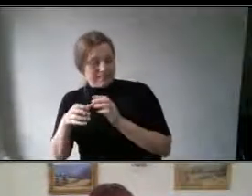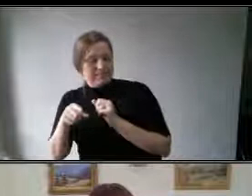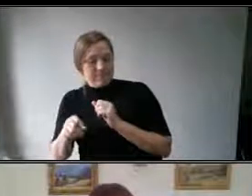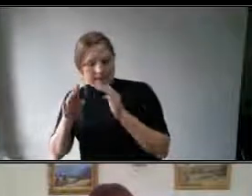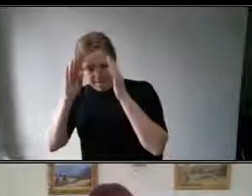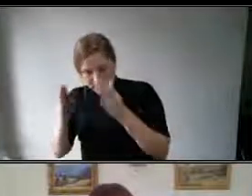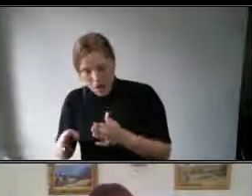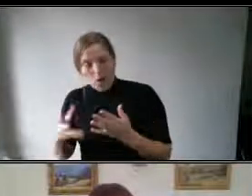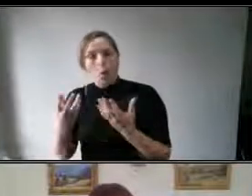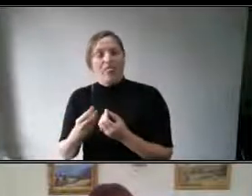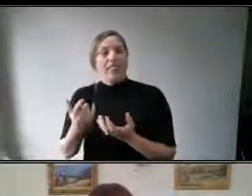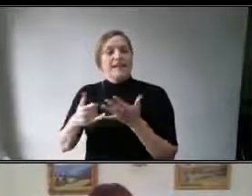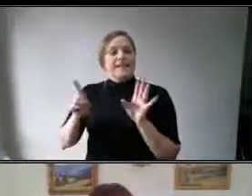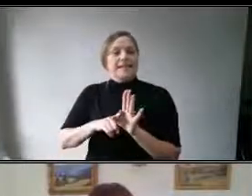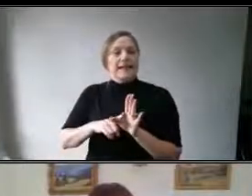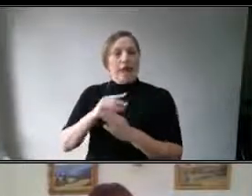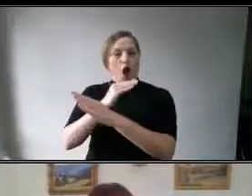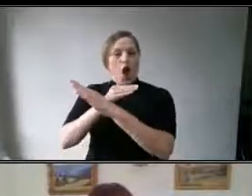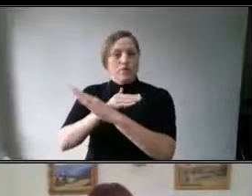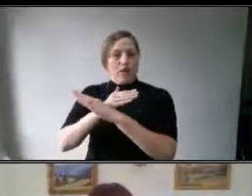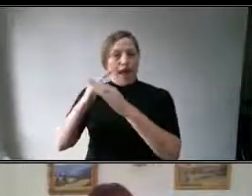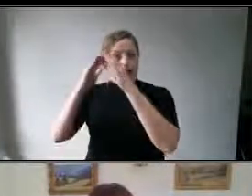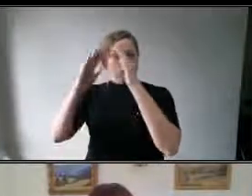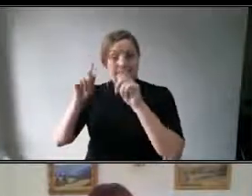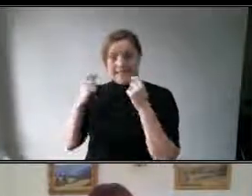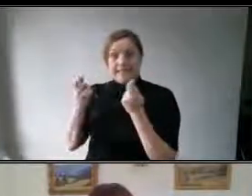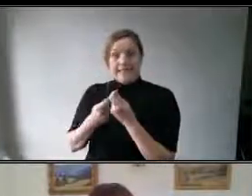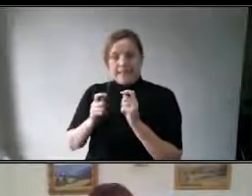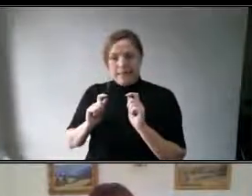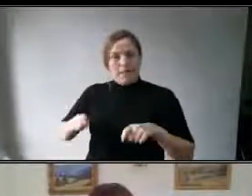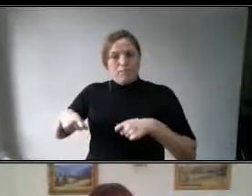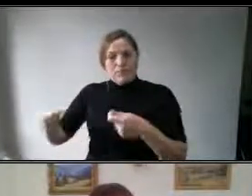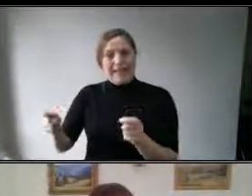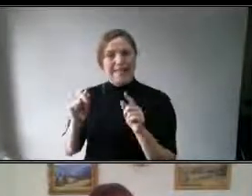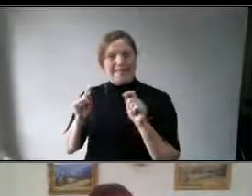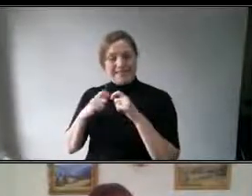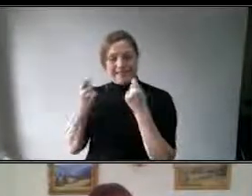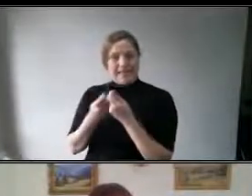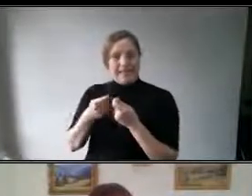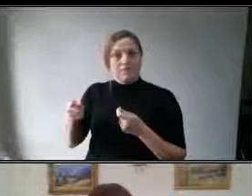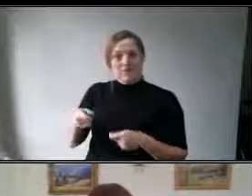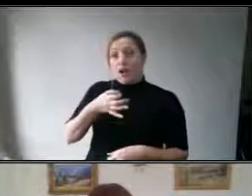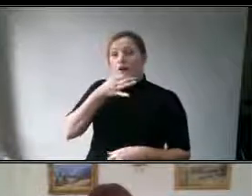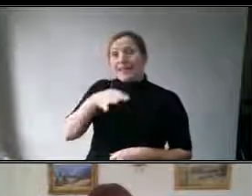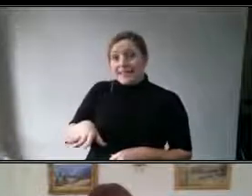opera house presents team and that was our kids and families producers and he had an opportunity